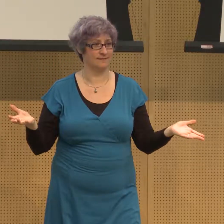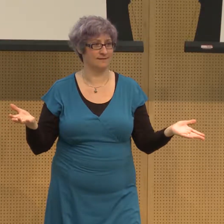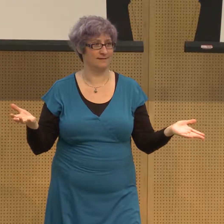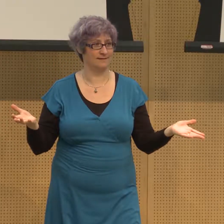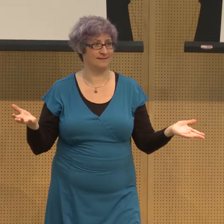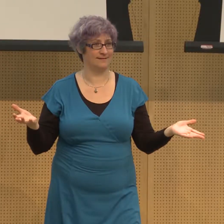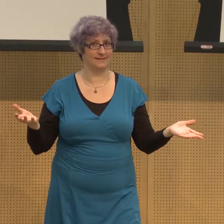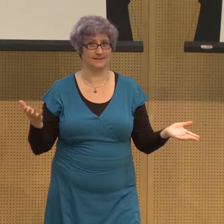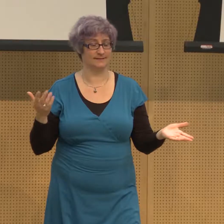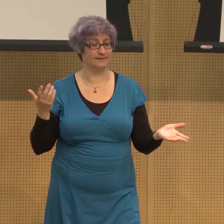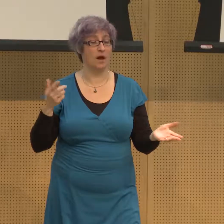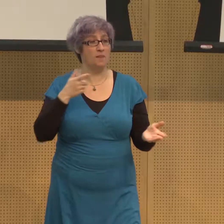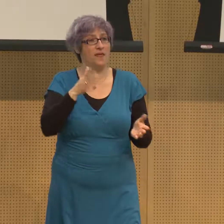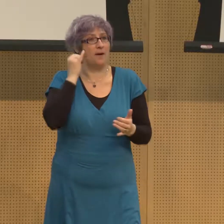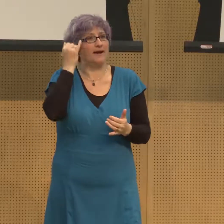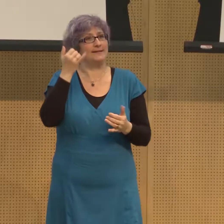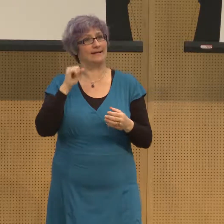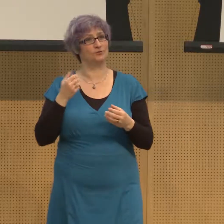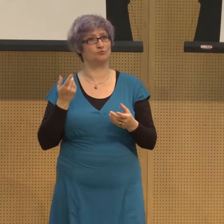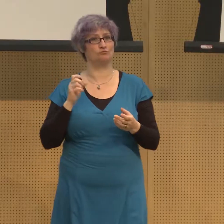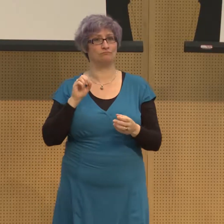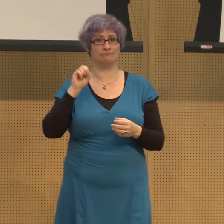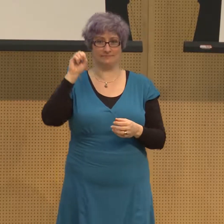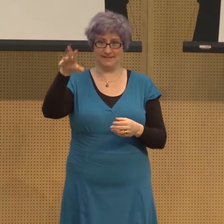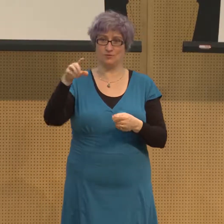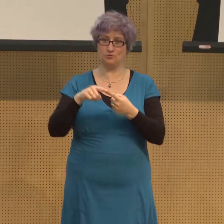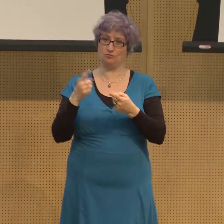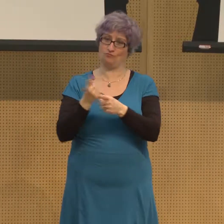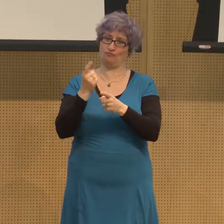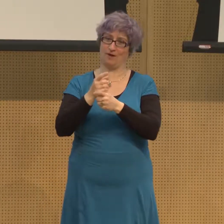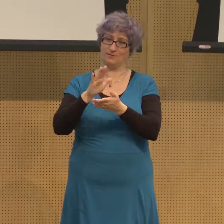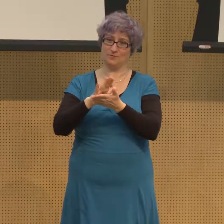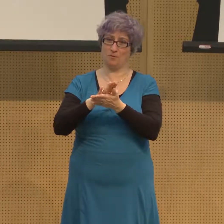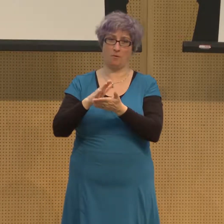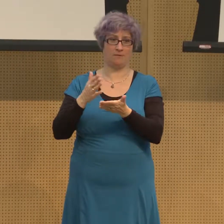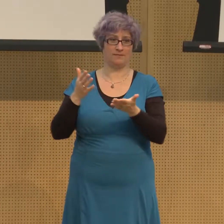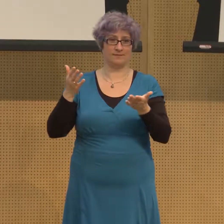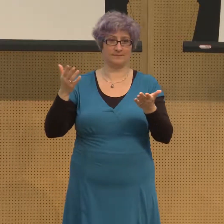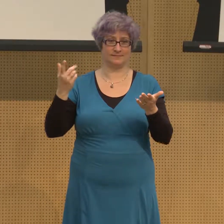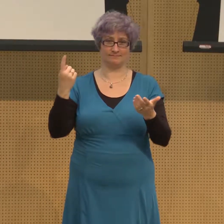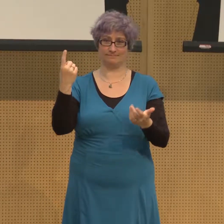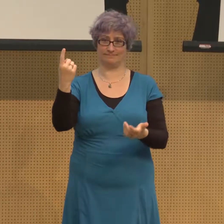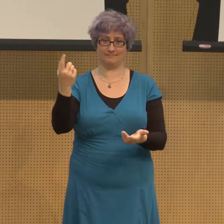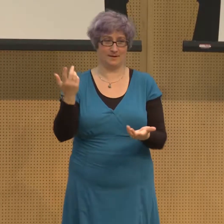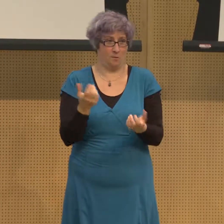with no other deaf individuals or no deaf education. Their idea, the country's idea